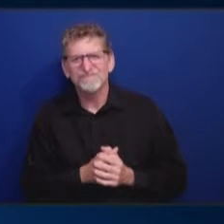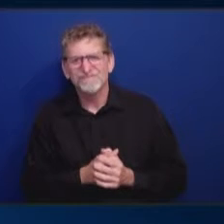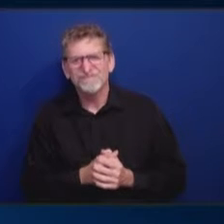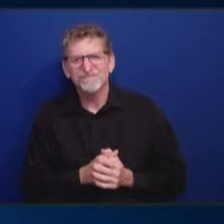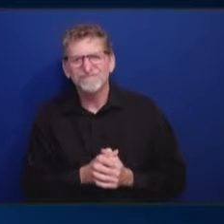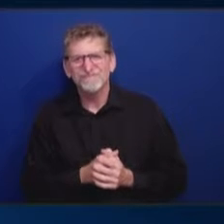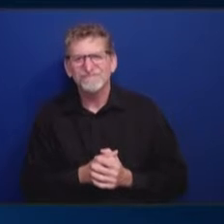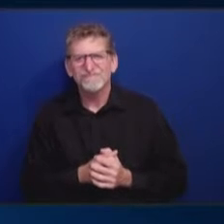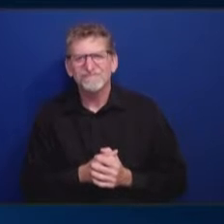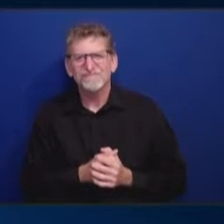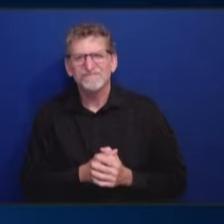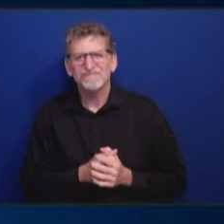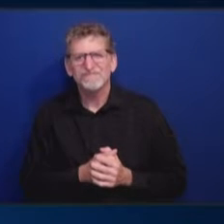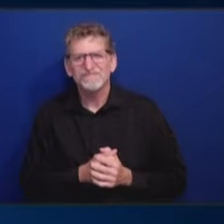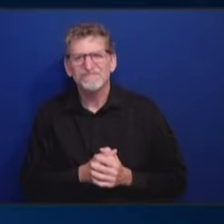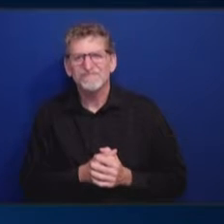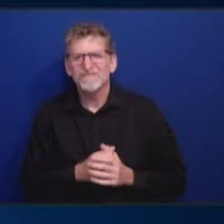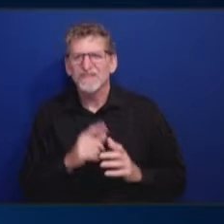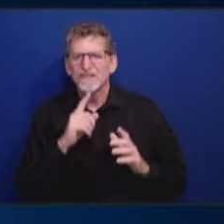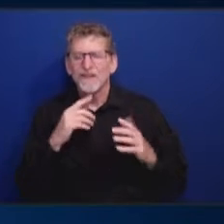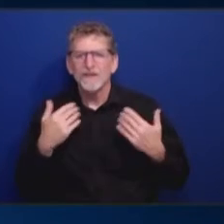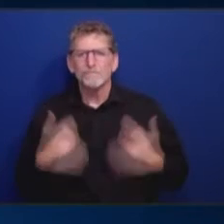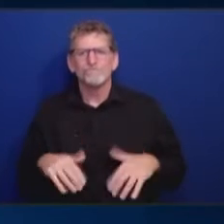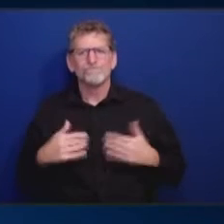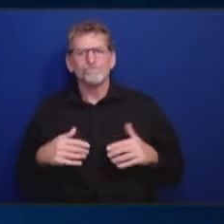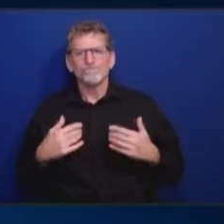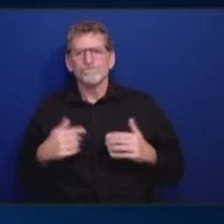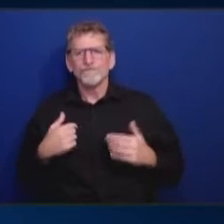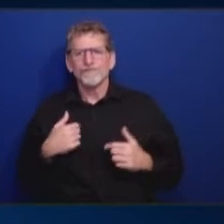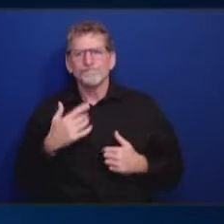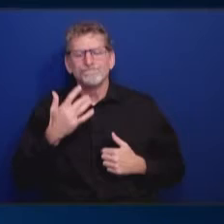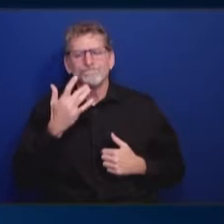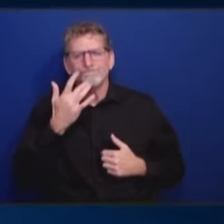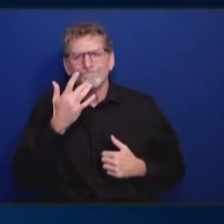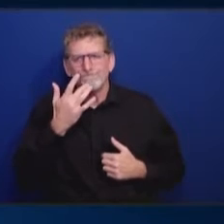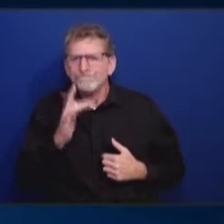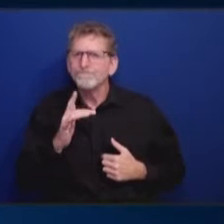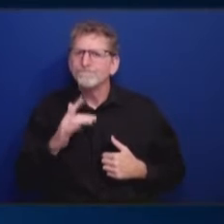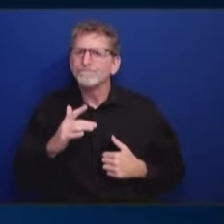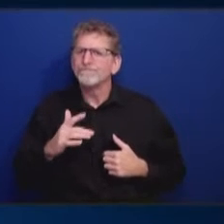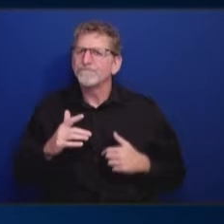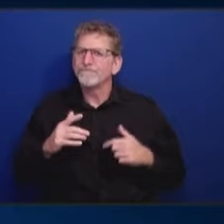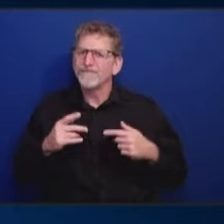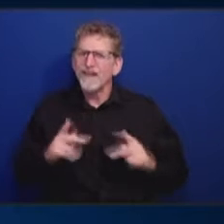of that, or to be able to listen in to that conversation in the last 20 minutes. It's a sensitive conversation.